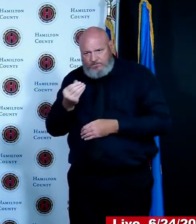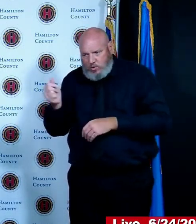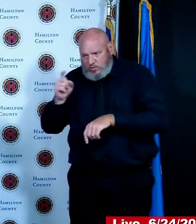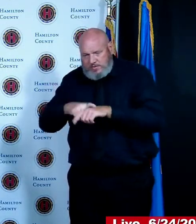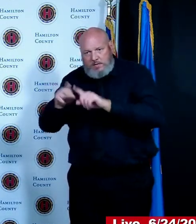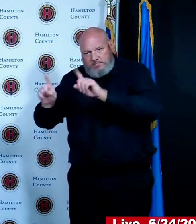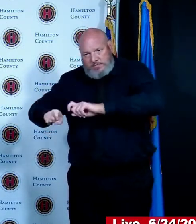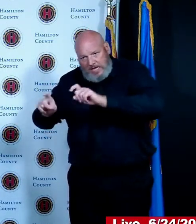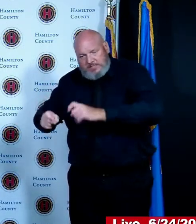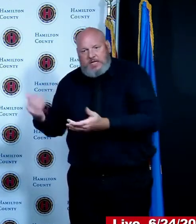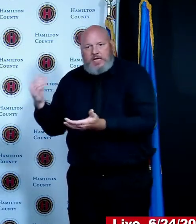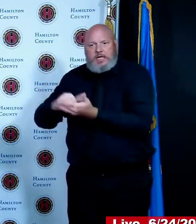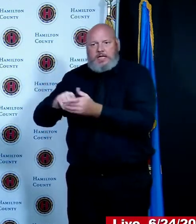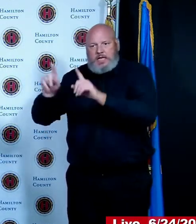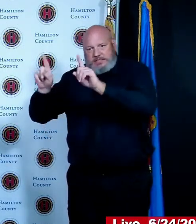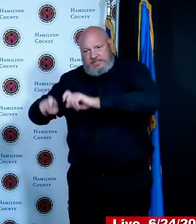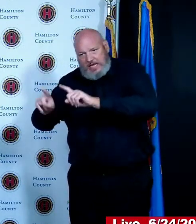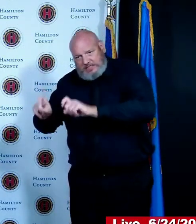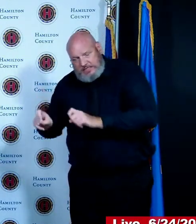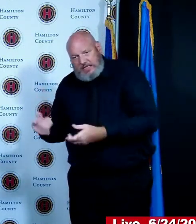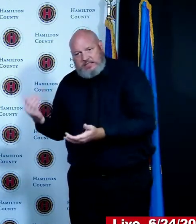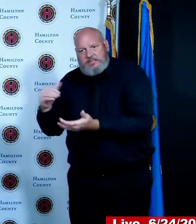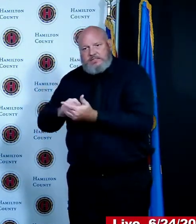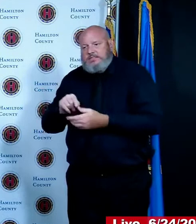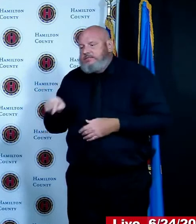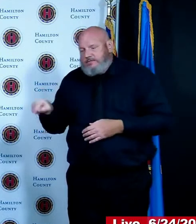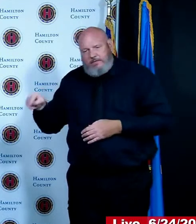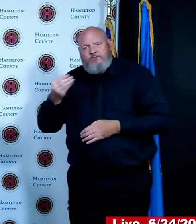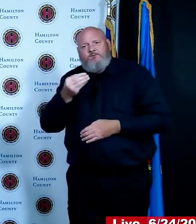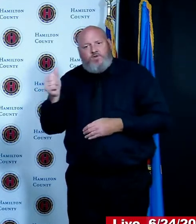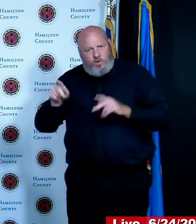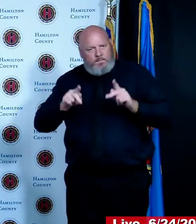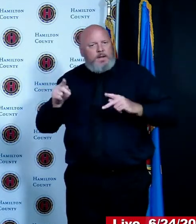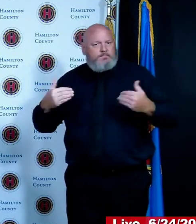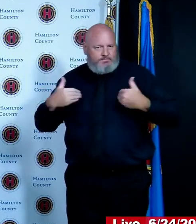in the number of cases but it's a key tool for isolating individuals with Covid-19